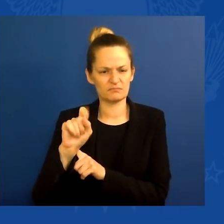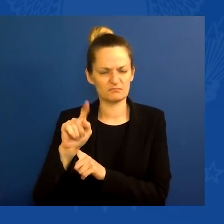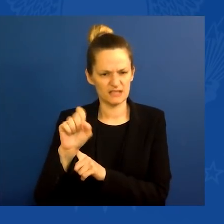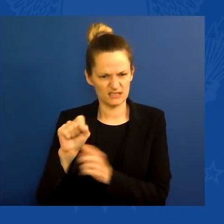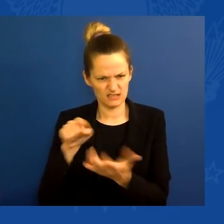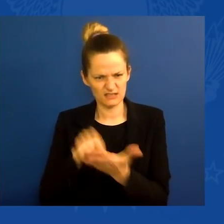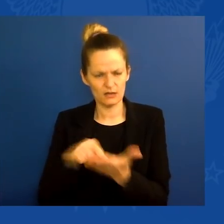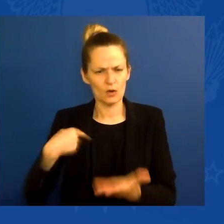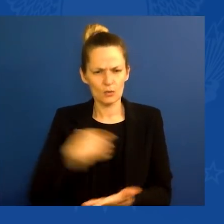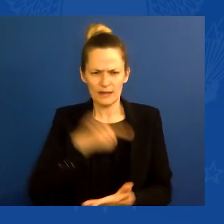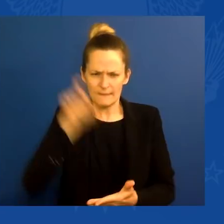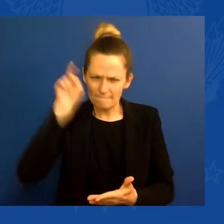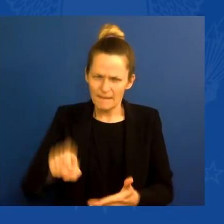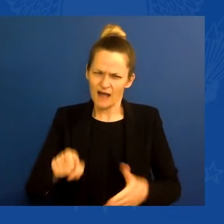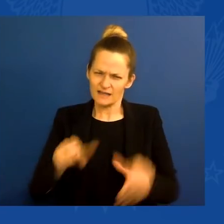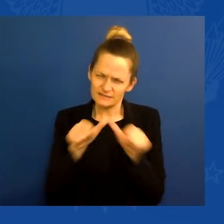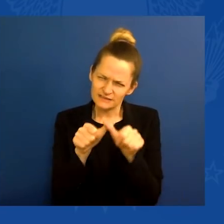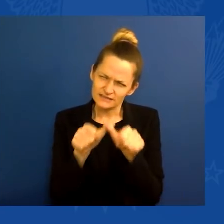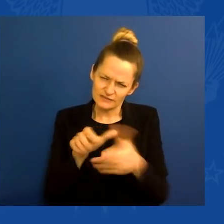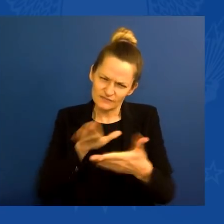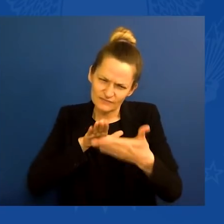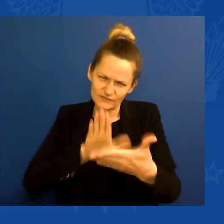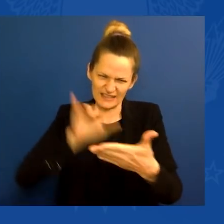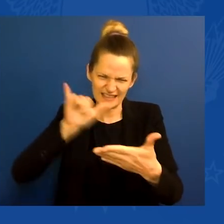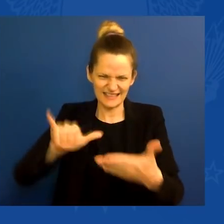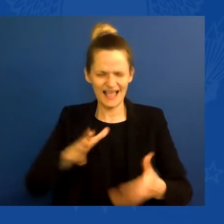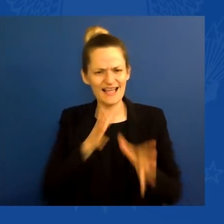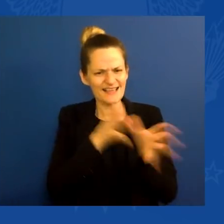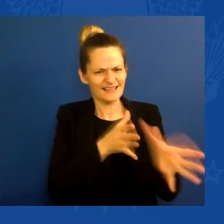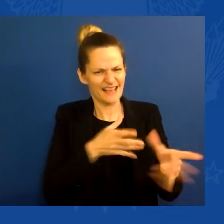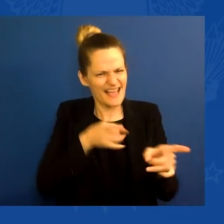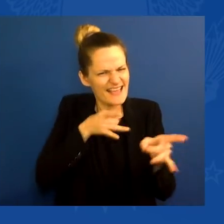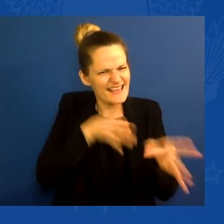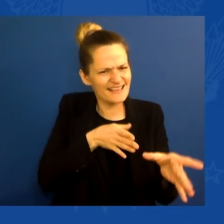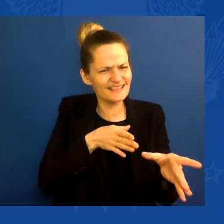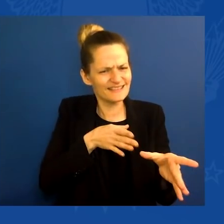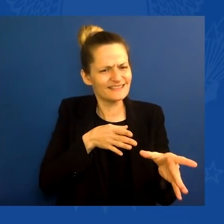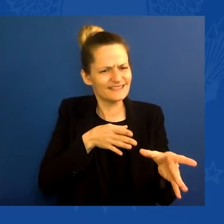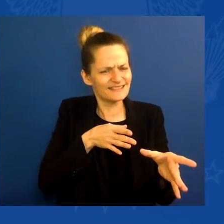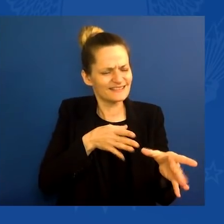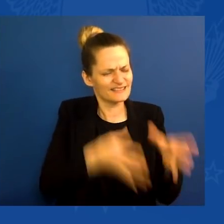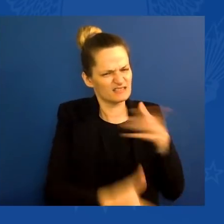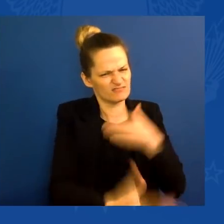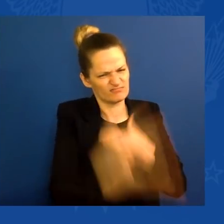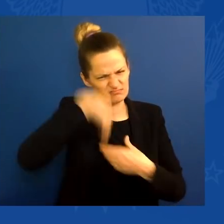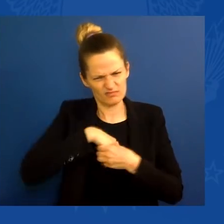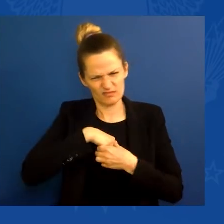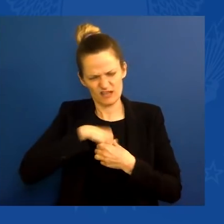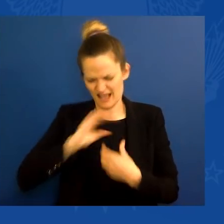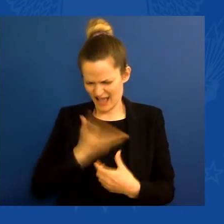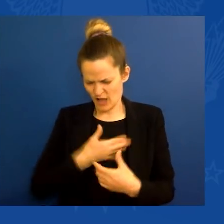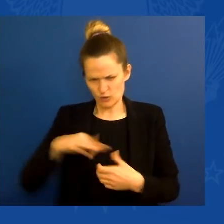Our hearts are heavy once again, but our resolve must never, ever waver.